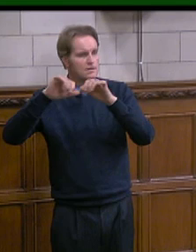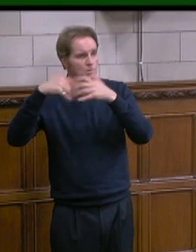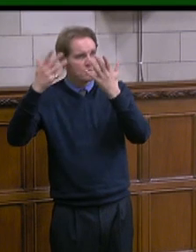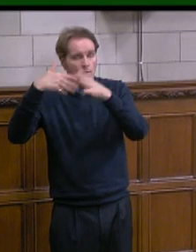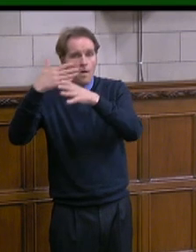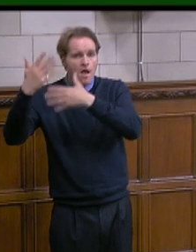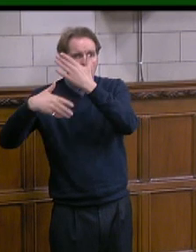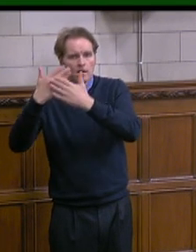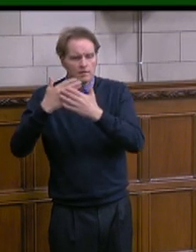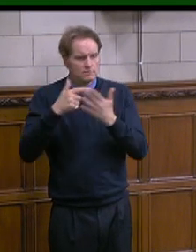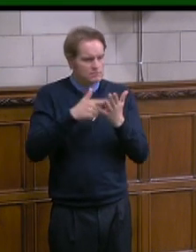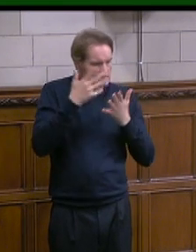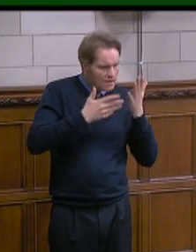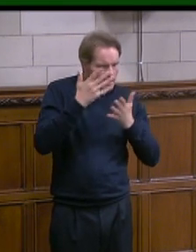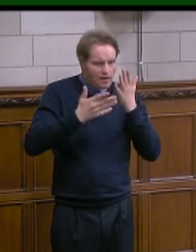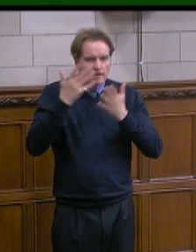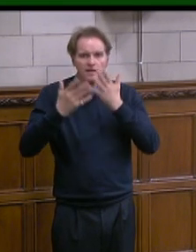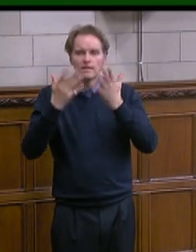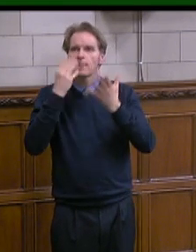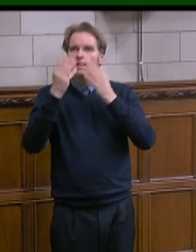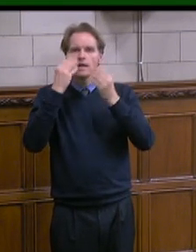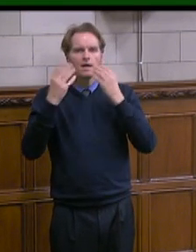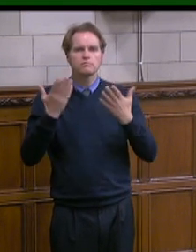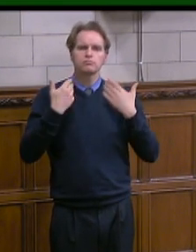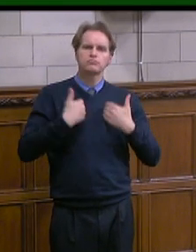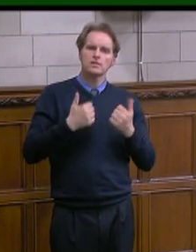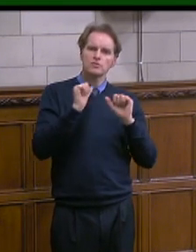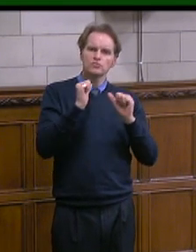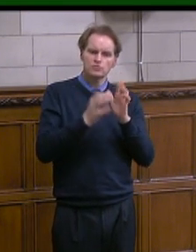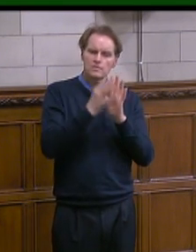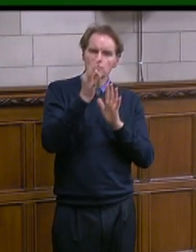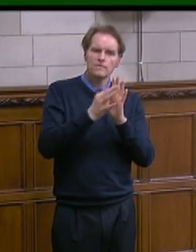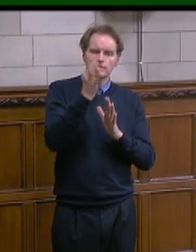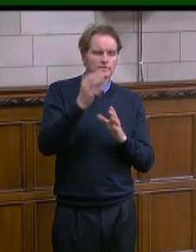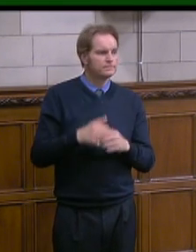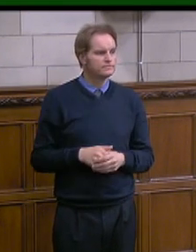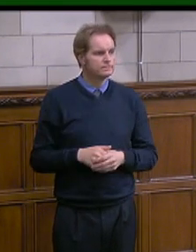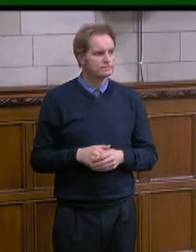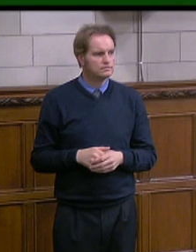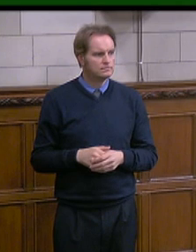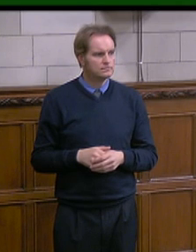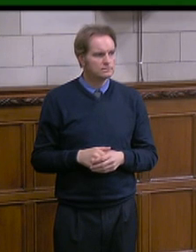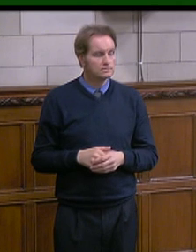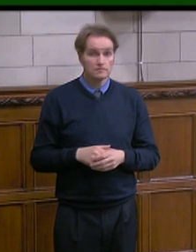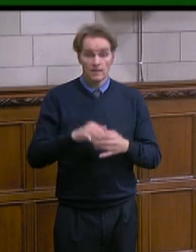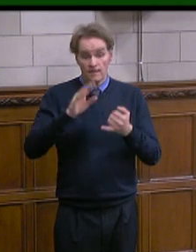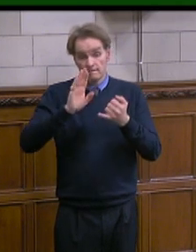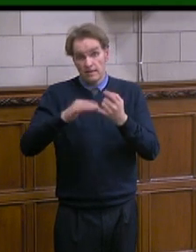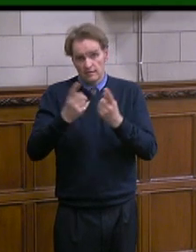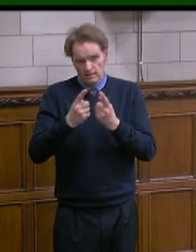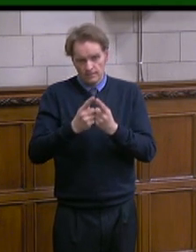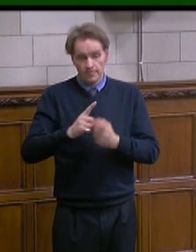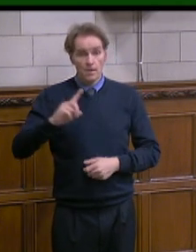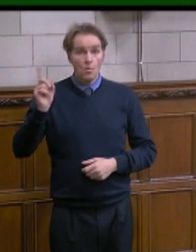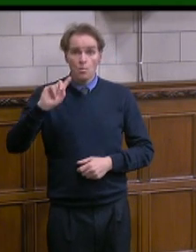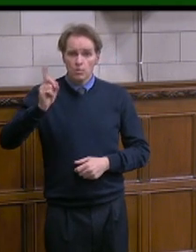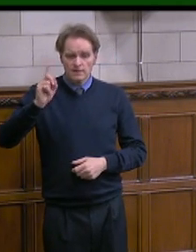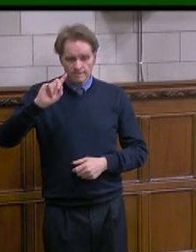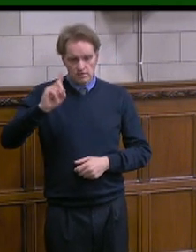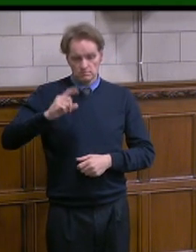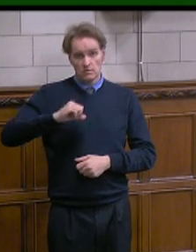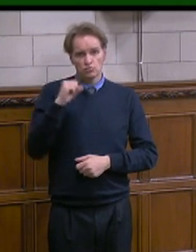Finally, we hope to ensure that every Scottish Government-funded employment and training